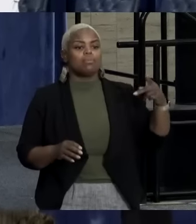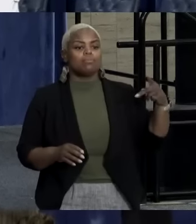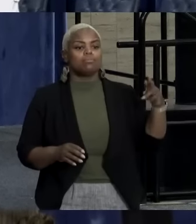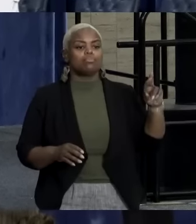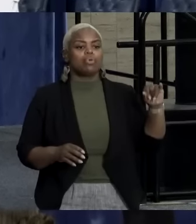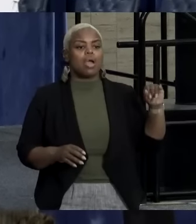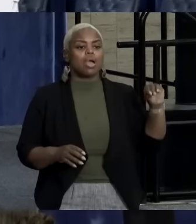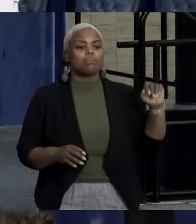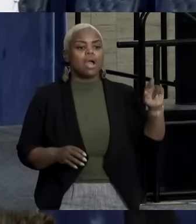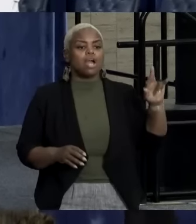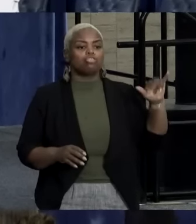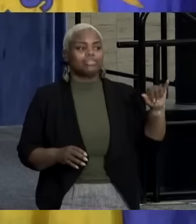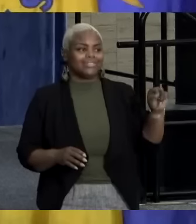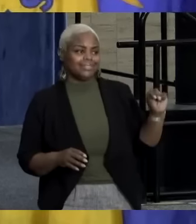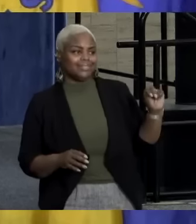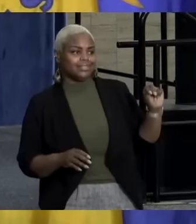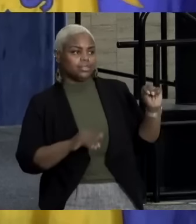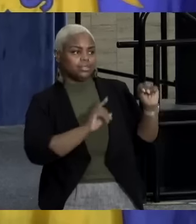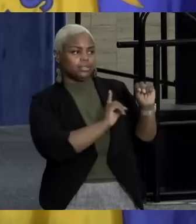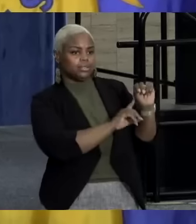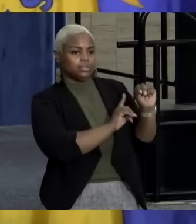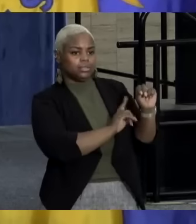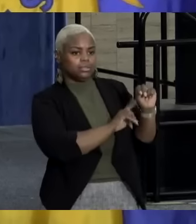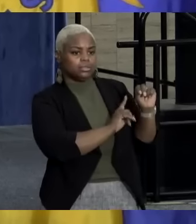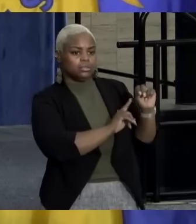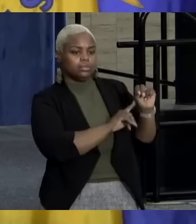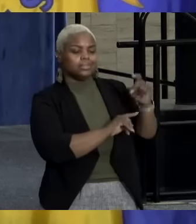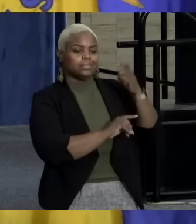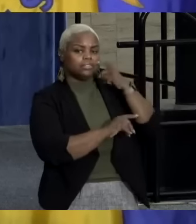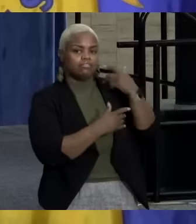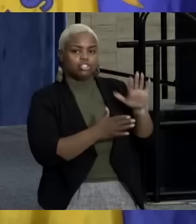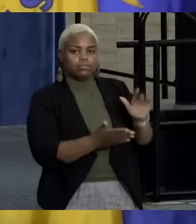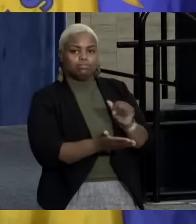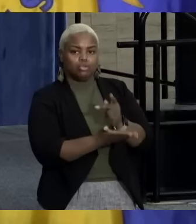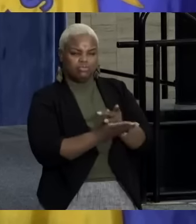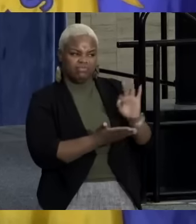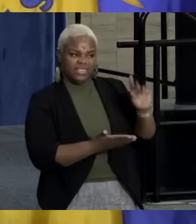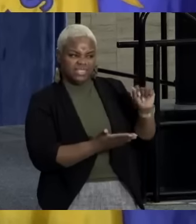the FDA just approved. And, you know, one of the giant goals of President Trump and this